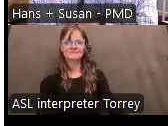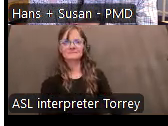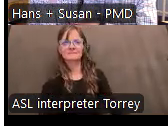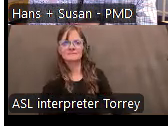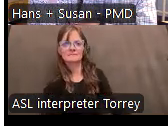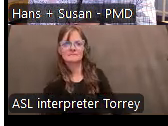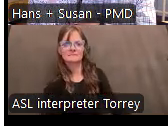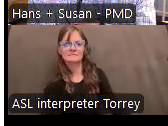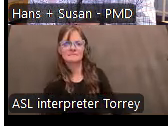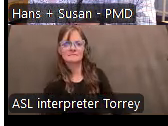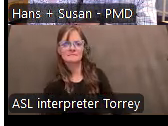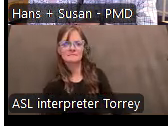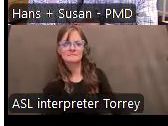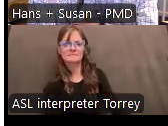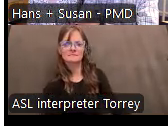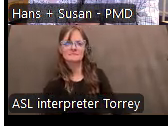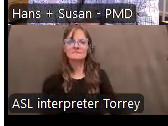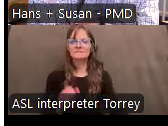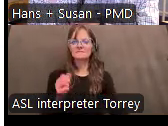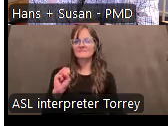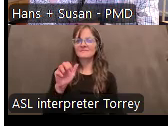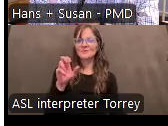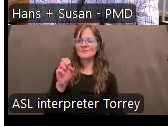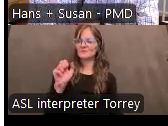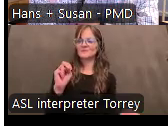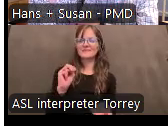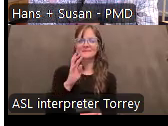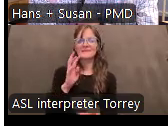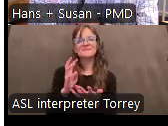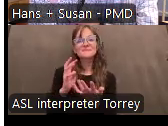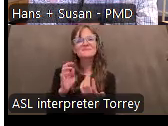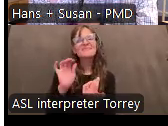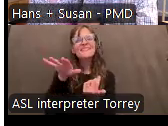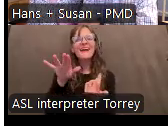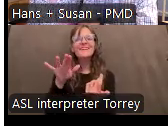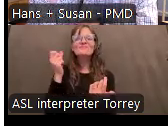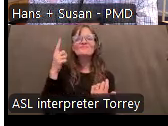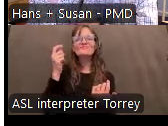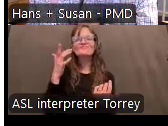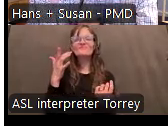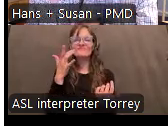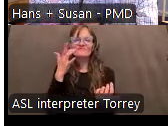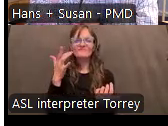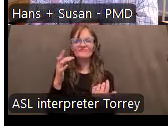Those videos give you a sense of the flavor of the different kinds of video ads. Earlier I showed you some of the print